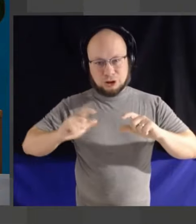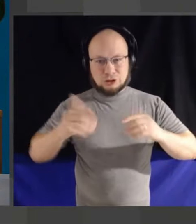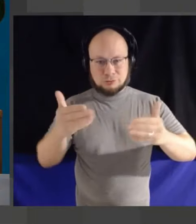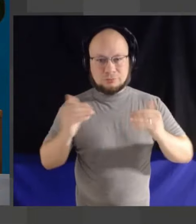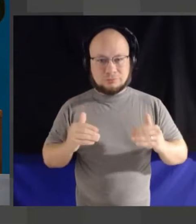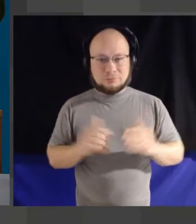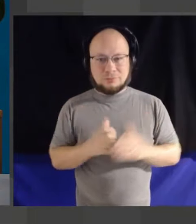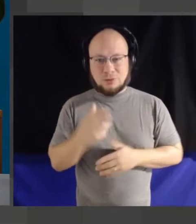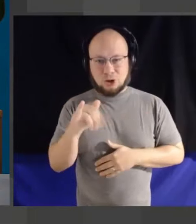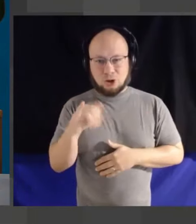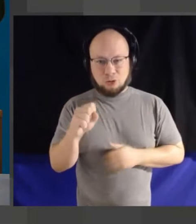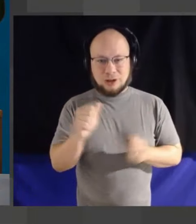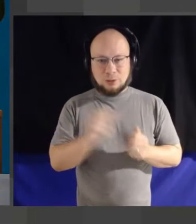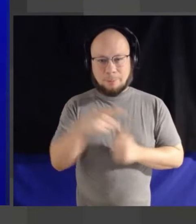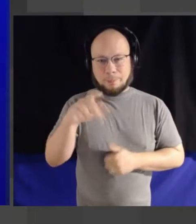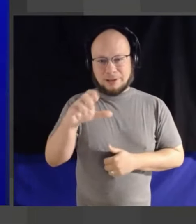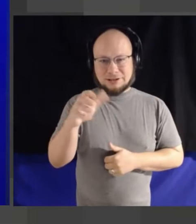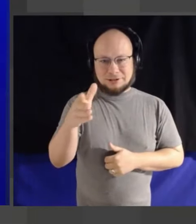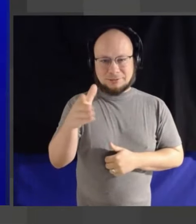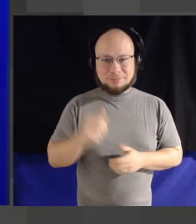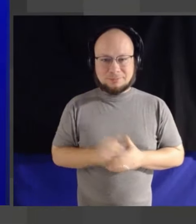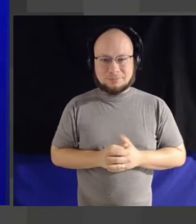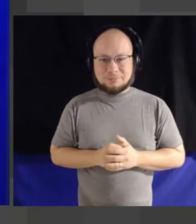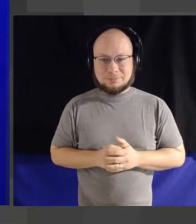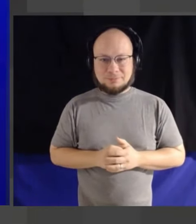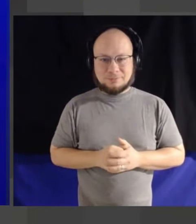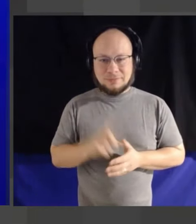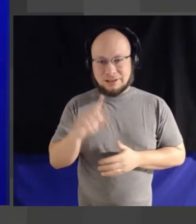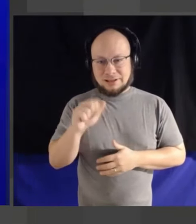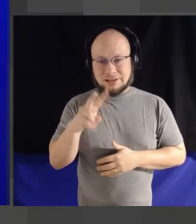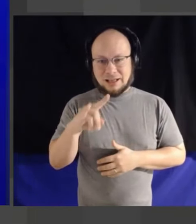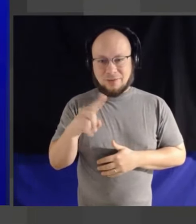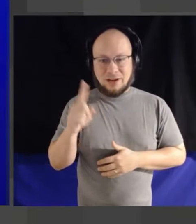DUNGEONS TEAM. WITH THE NINTENDO SWITCH AND